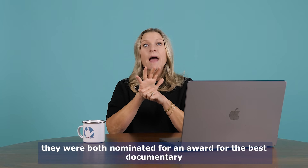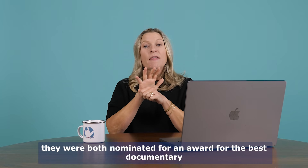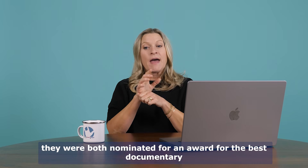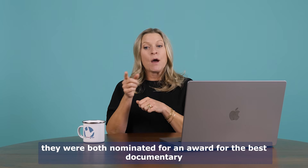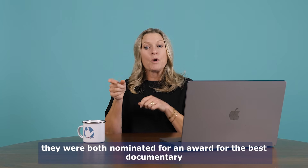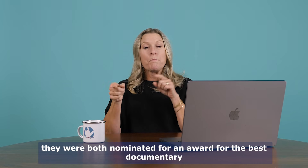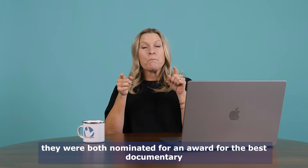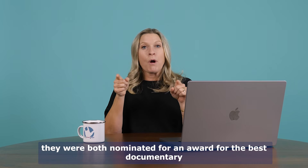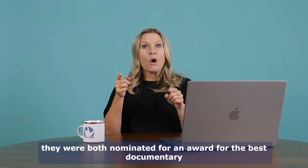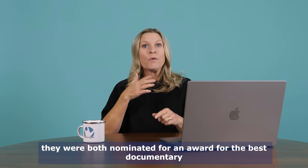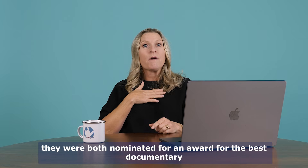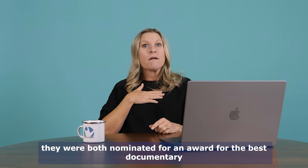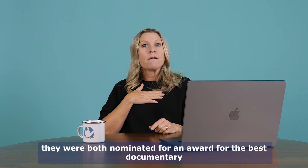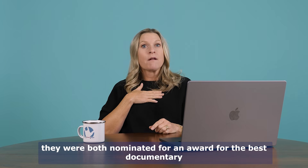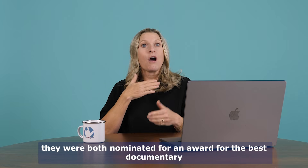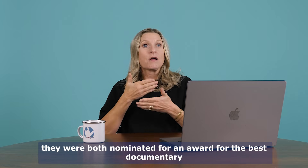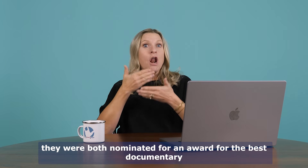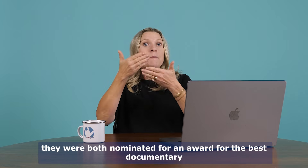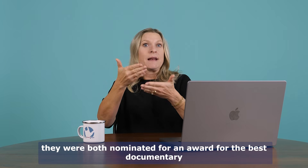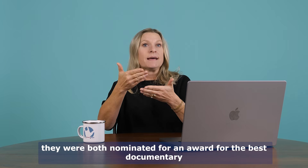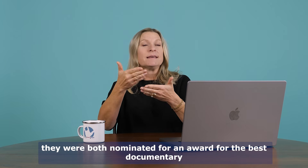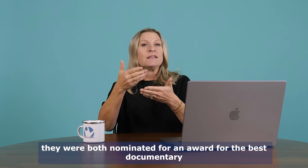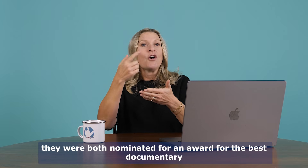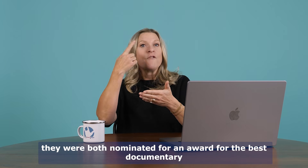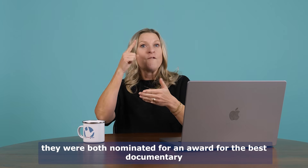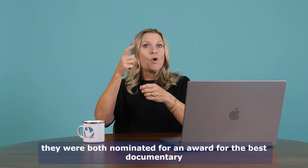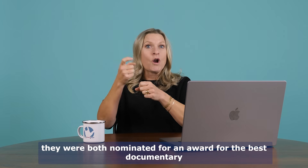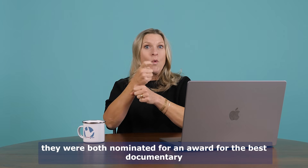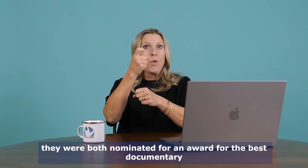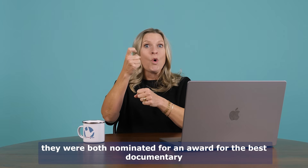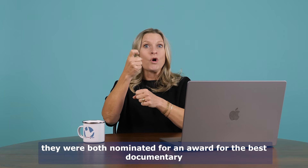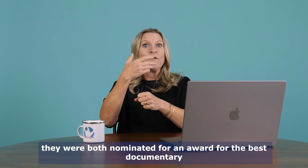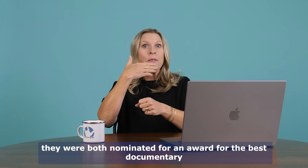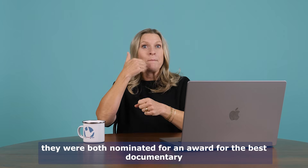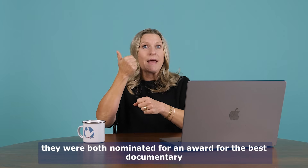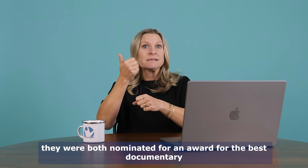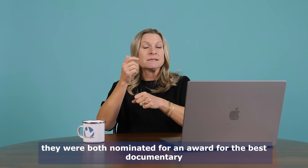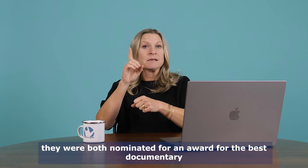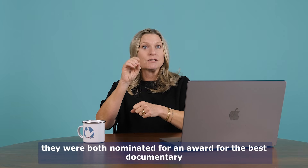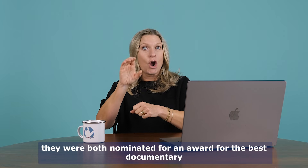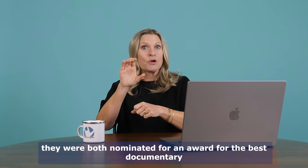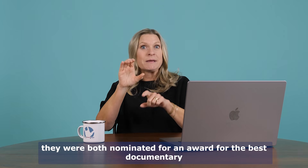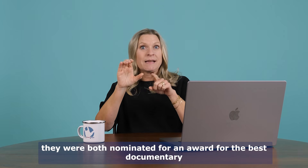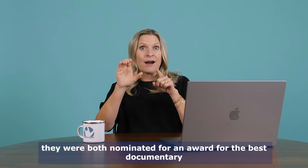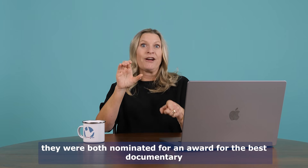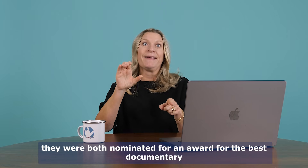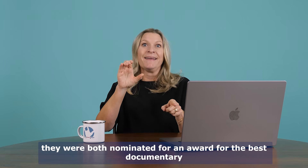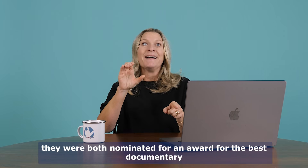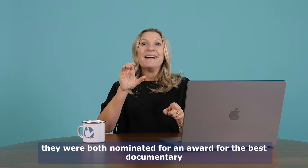they were both nominated for an award for the best documentary